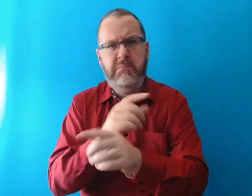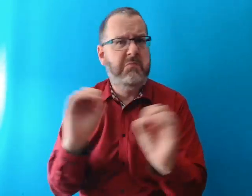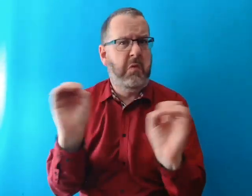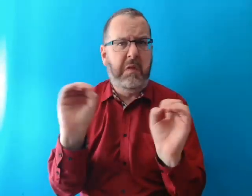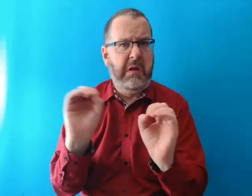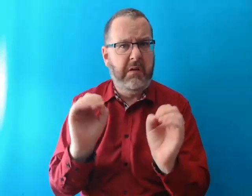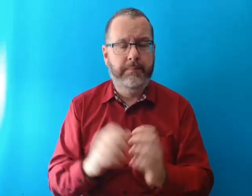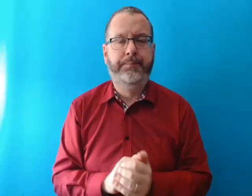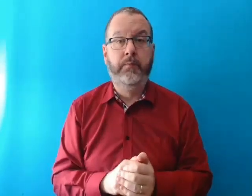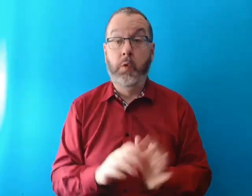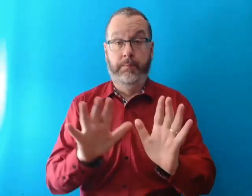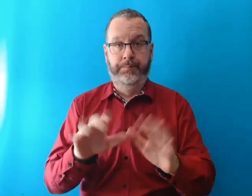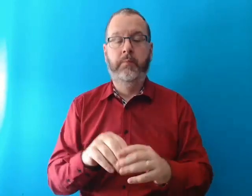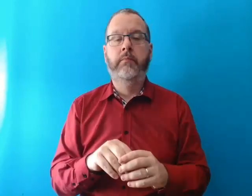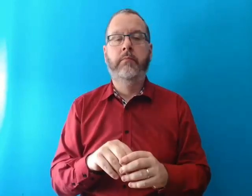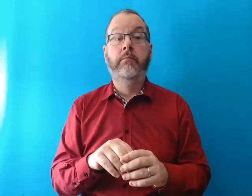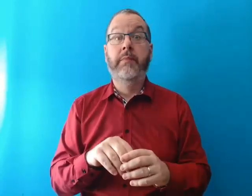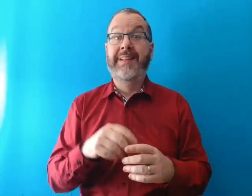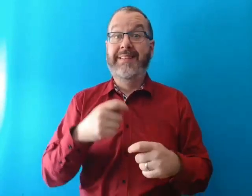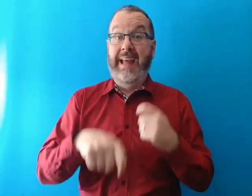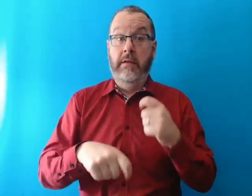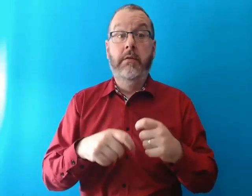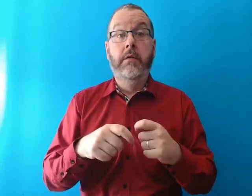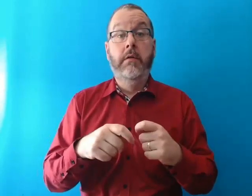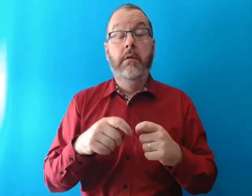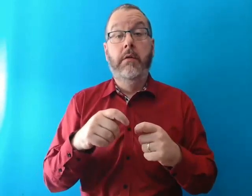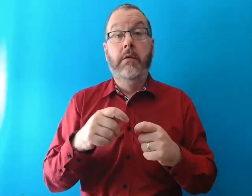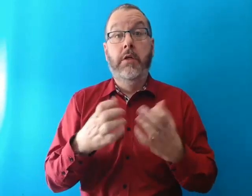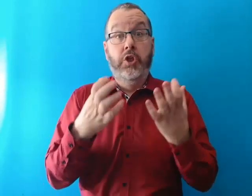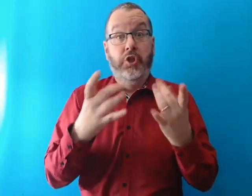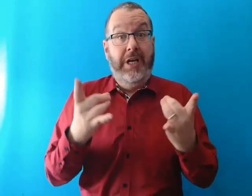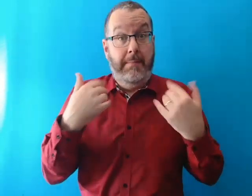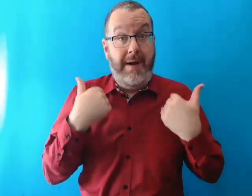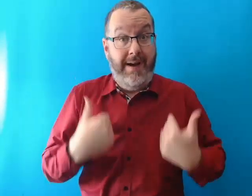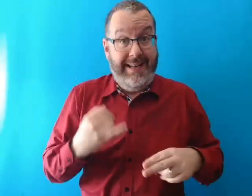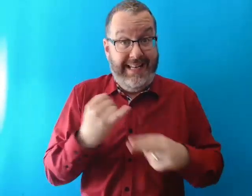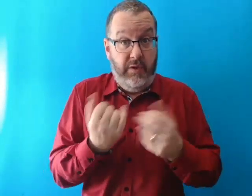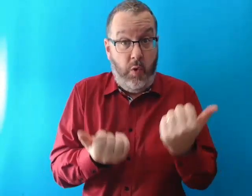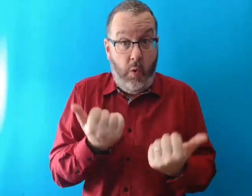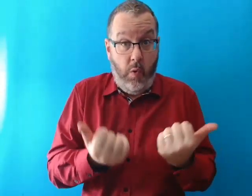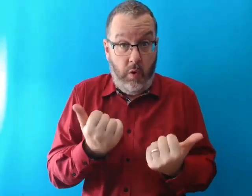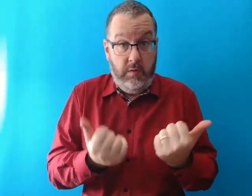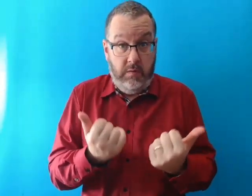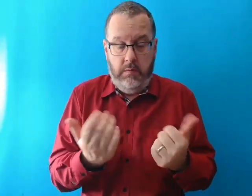At one point, the Chairman of the court states that he could